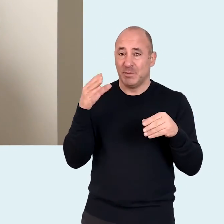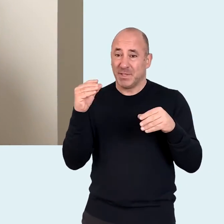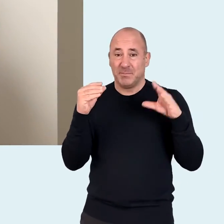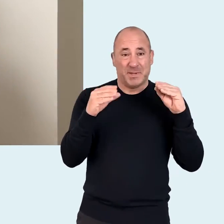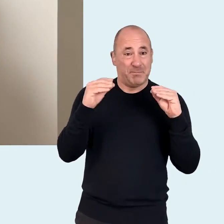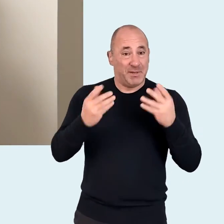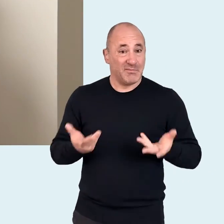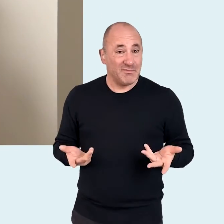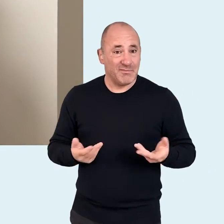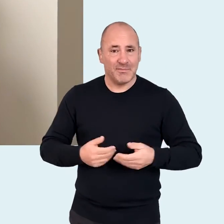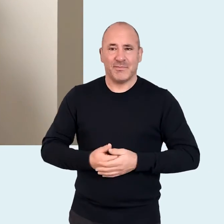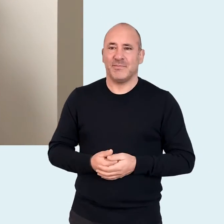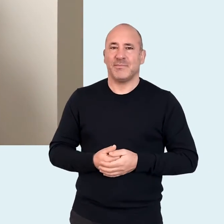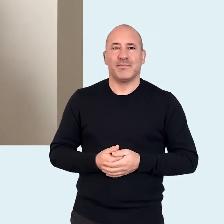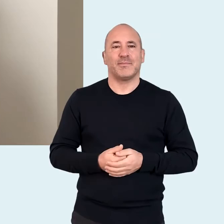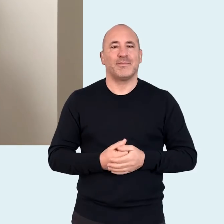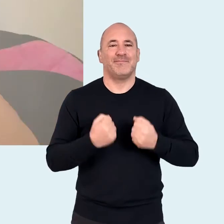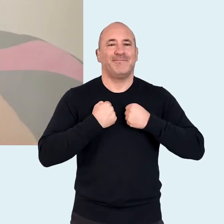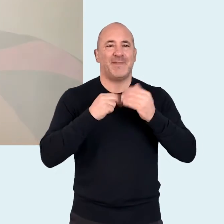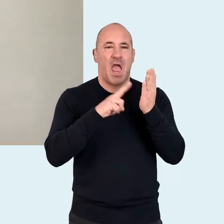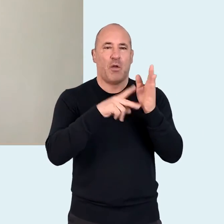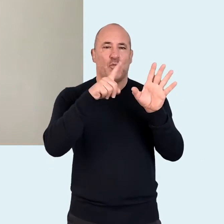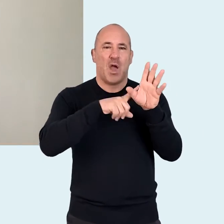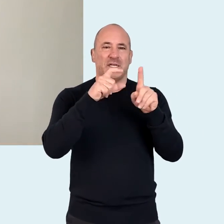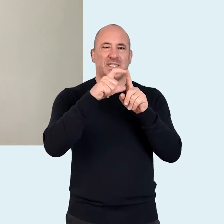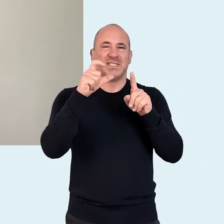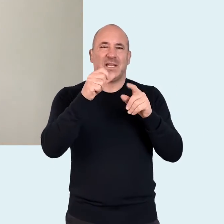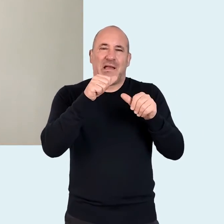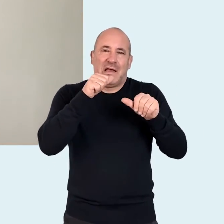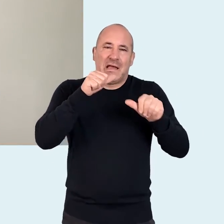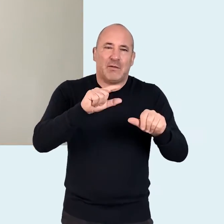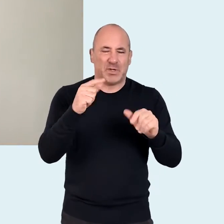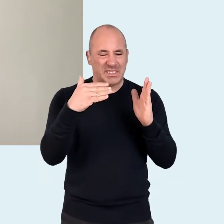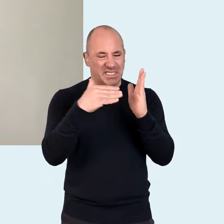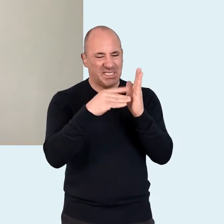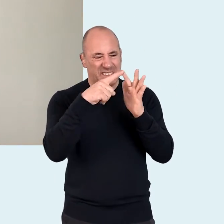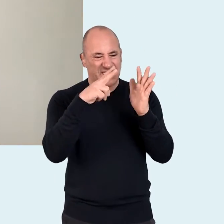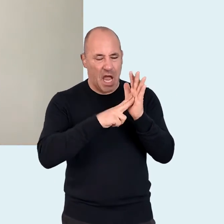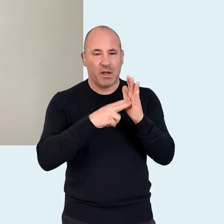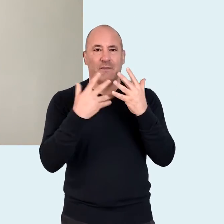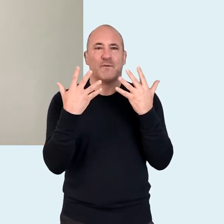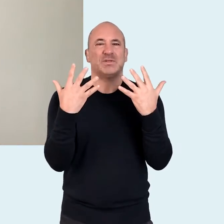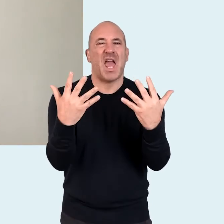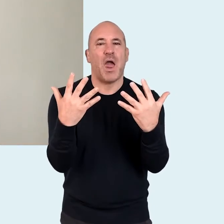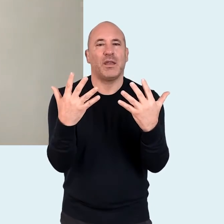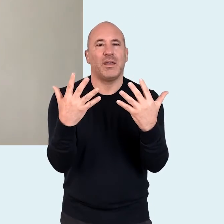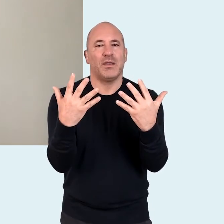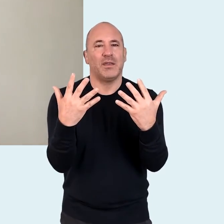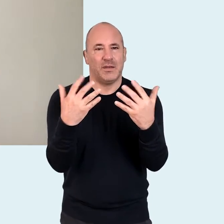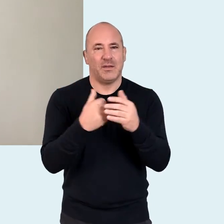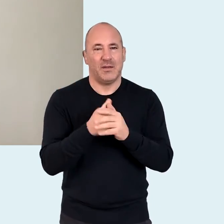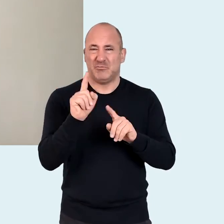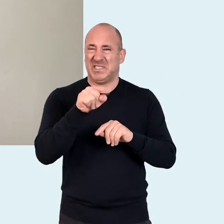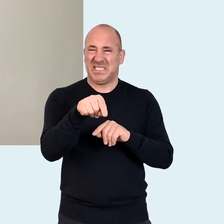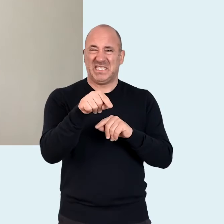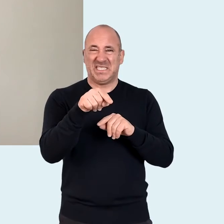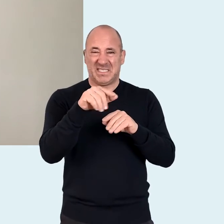dancers to use. One of NYDC’s favourite tools is called Zen for 10. What this is, is ten minutes at